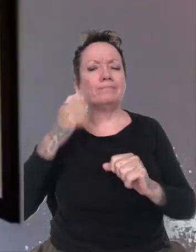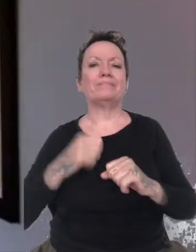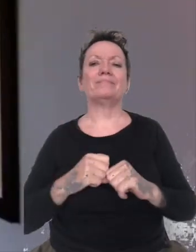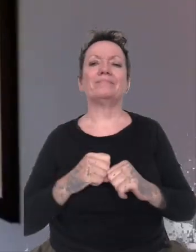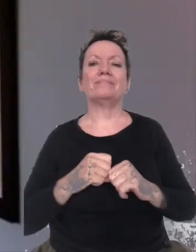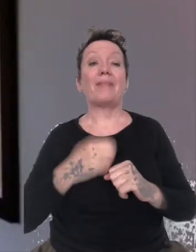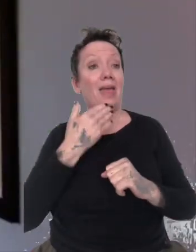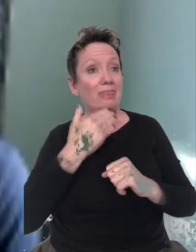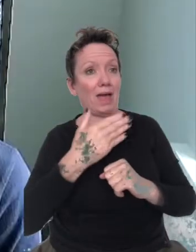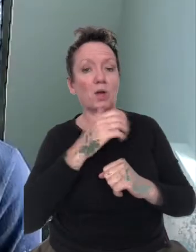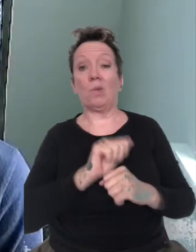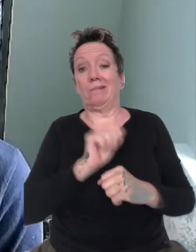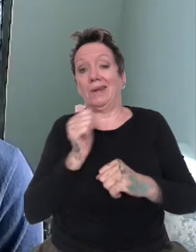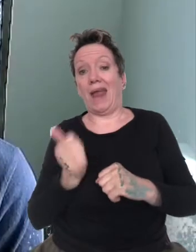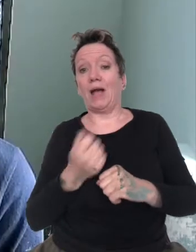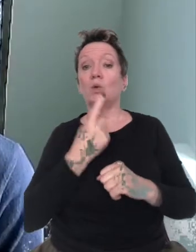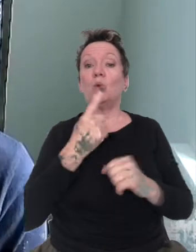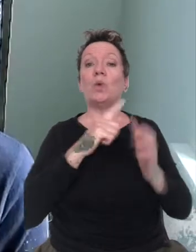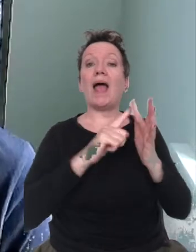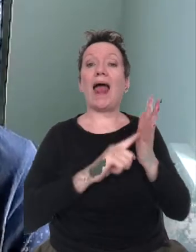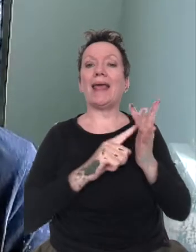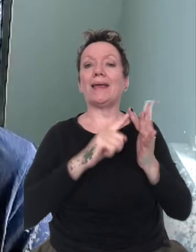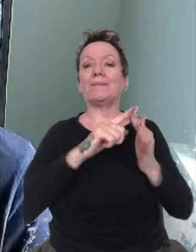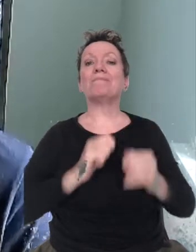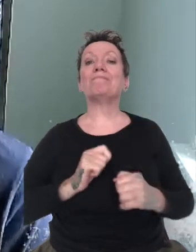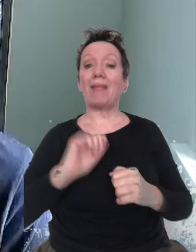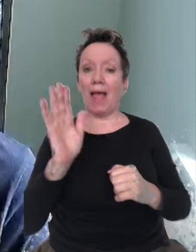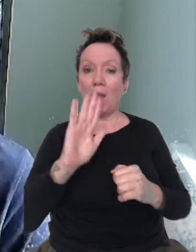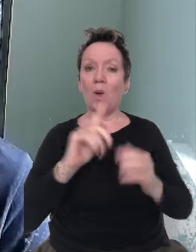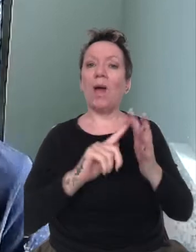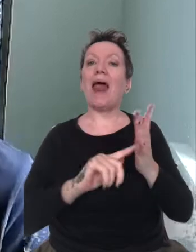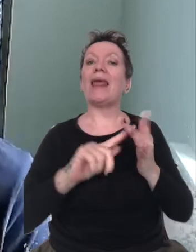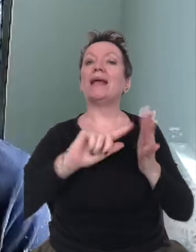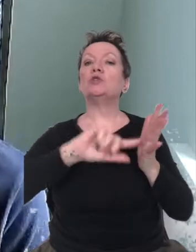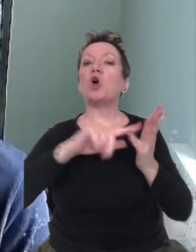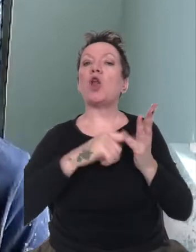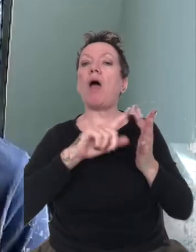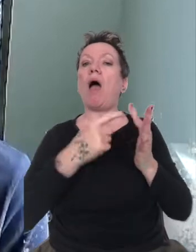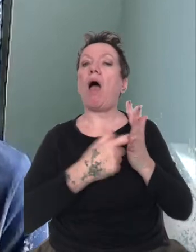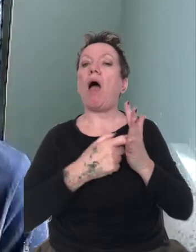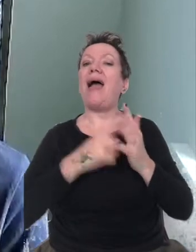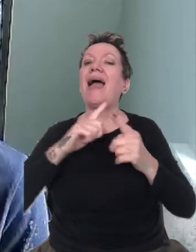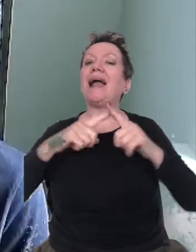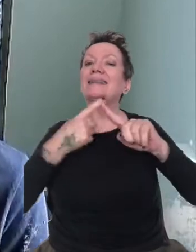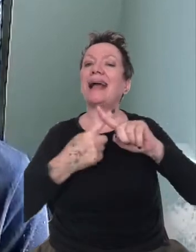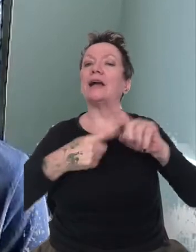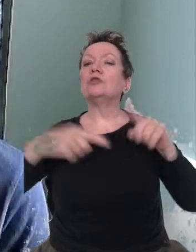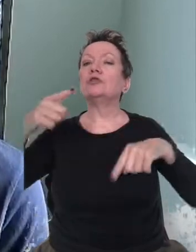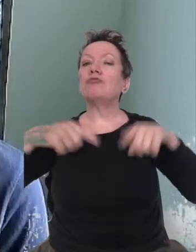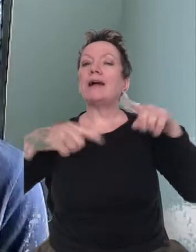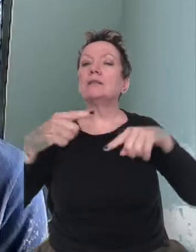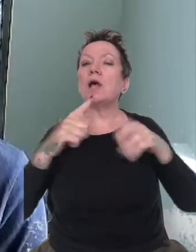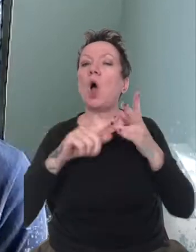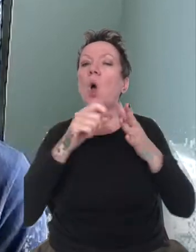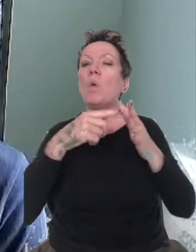Over to Ellie. Hello, I'm Ellie Turner. I'm the exect director of Open Clasp theater company.